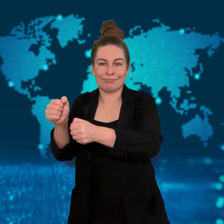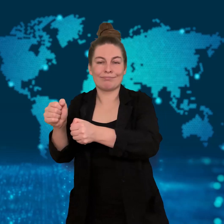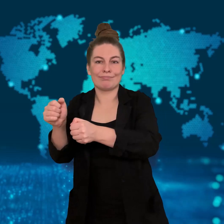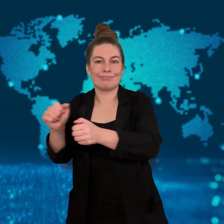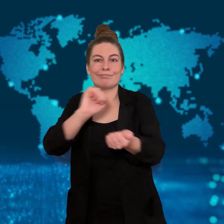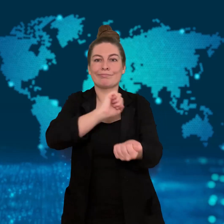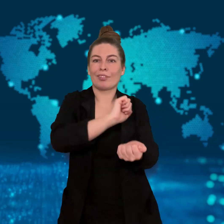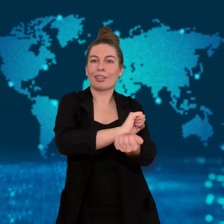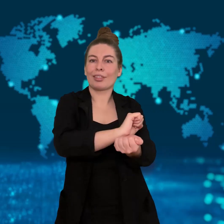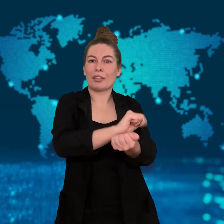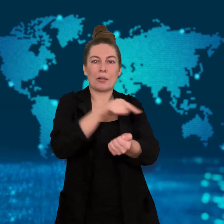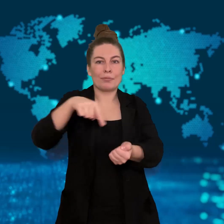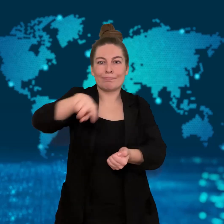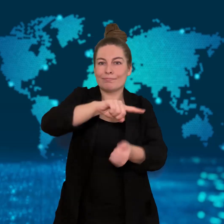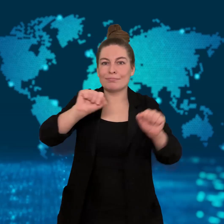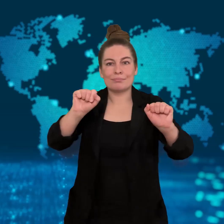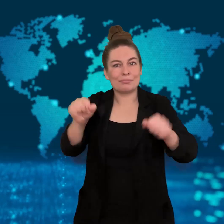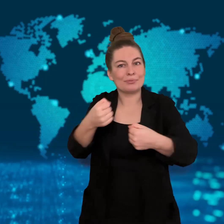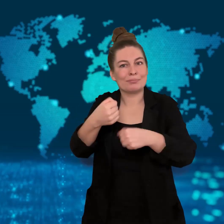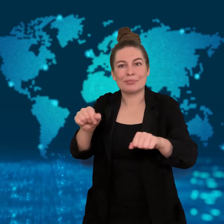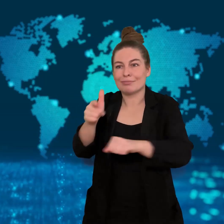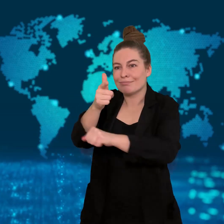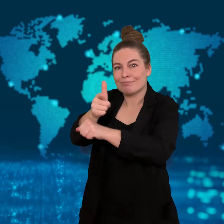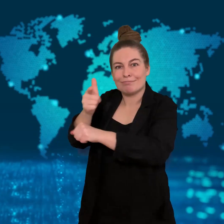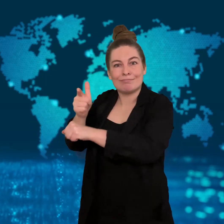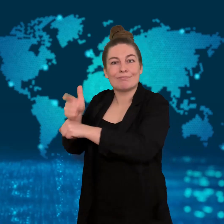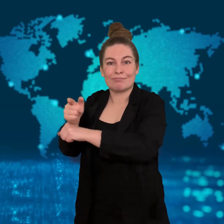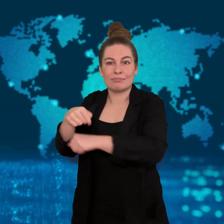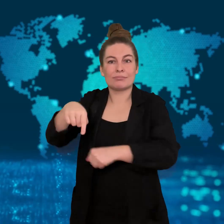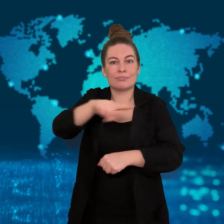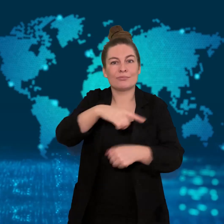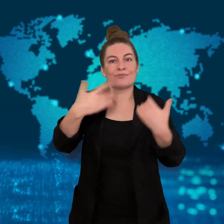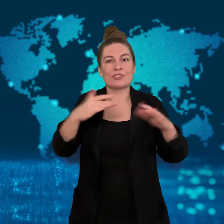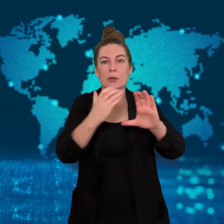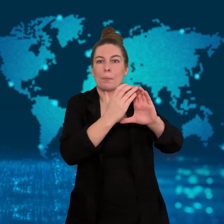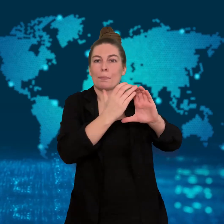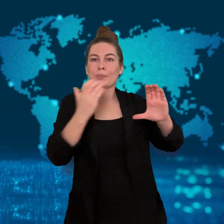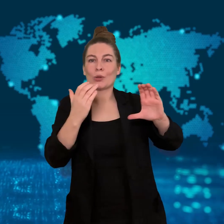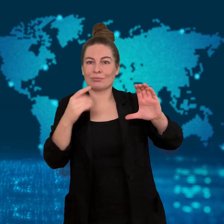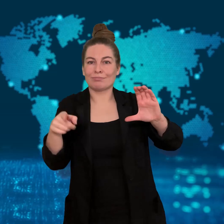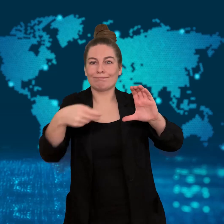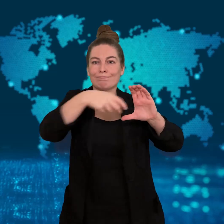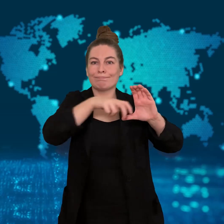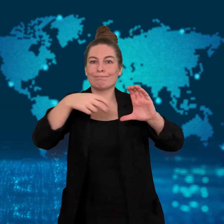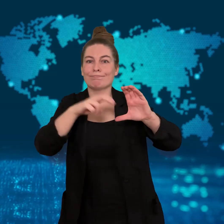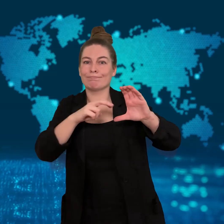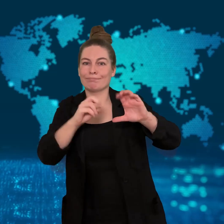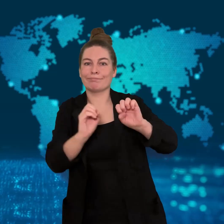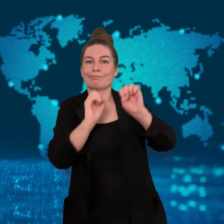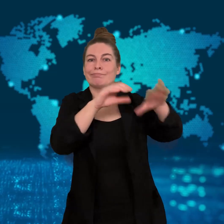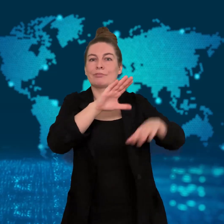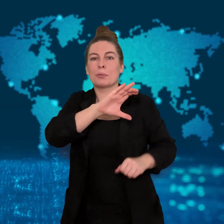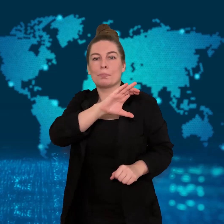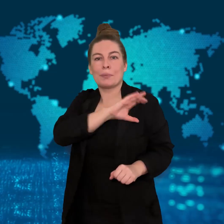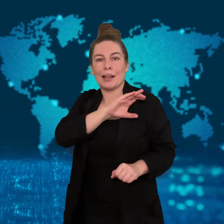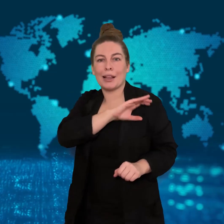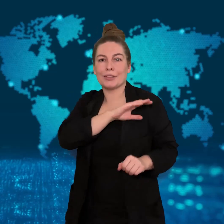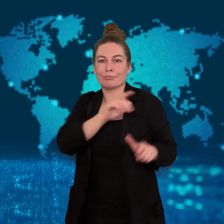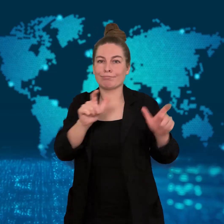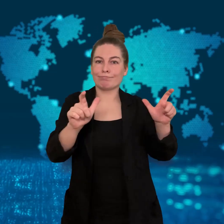a police station.